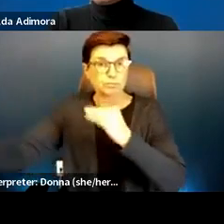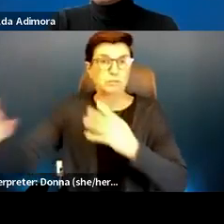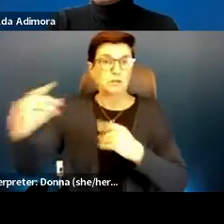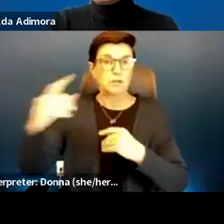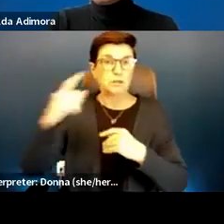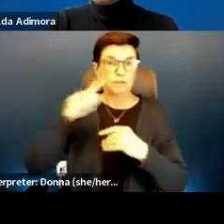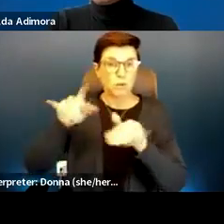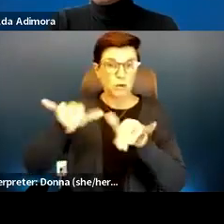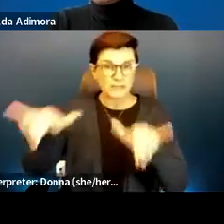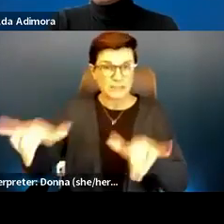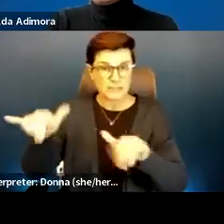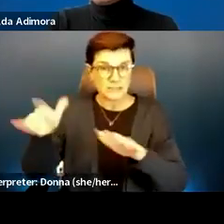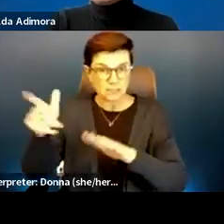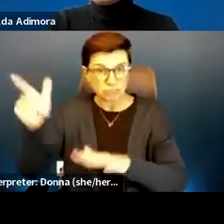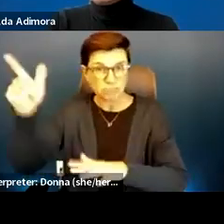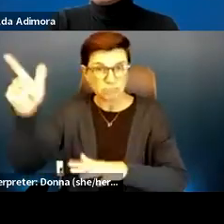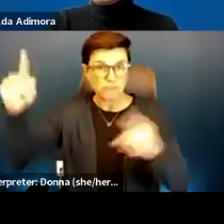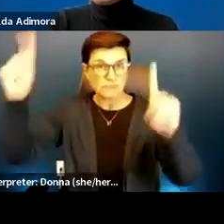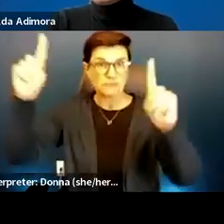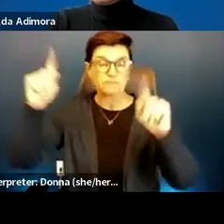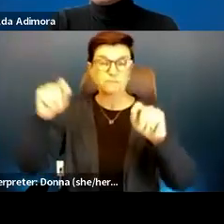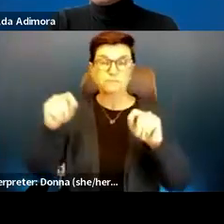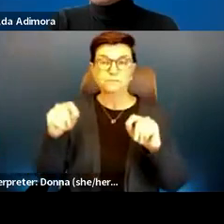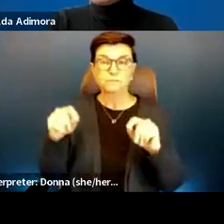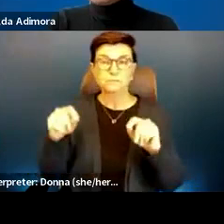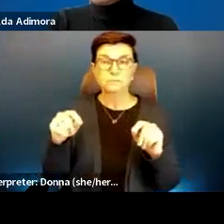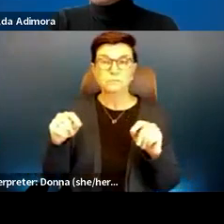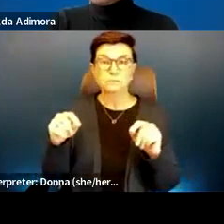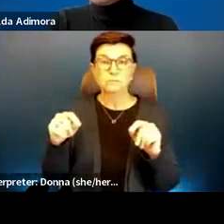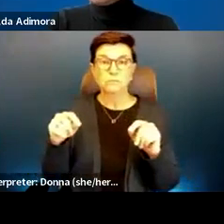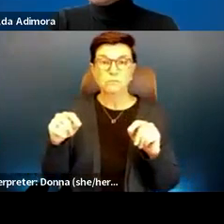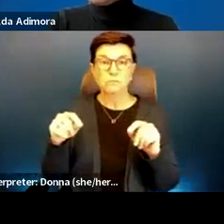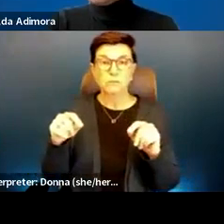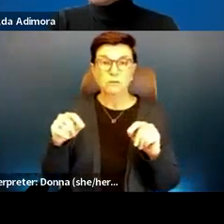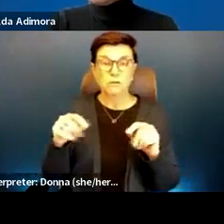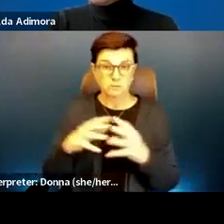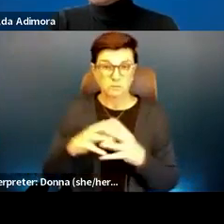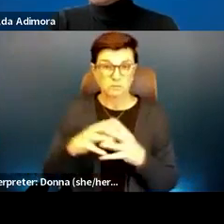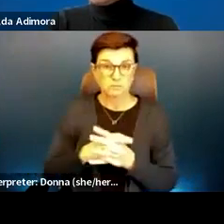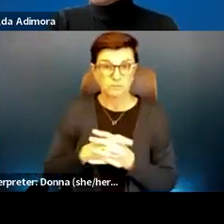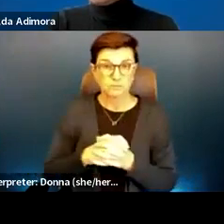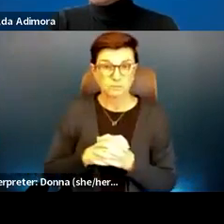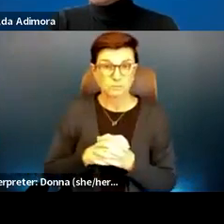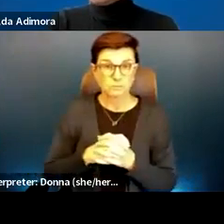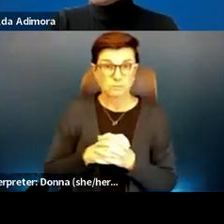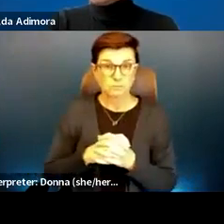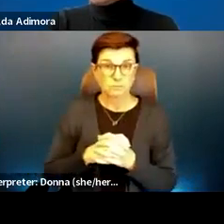but not when it comes to the investments that need to be made